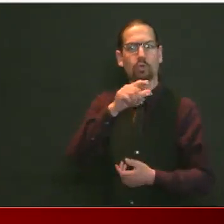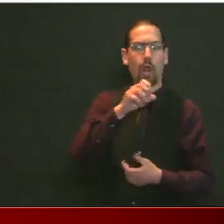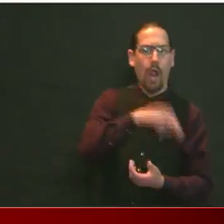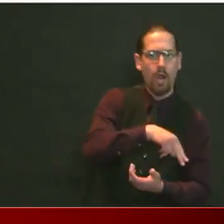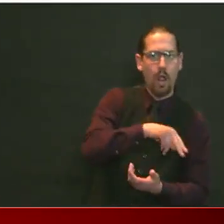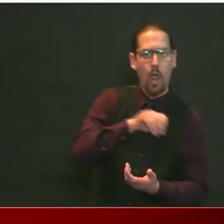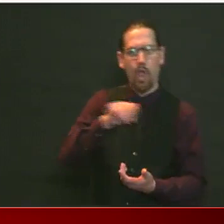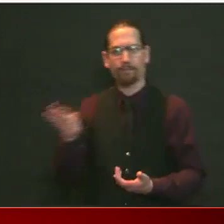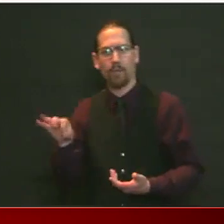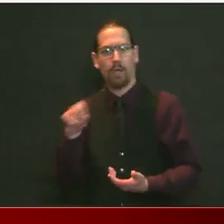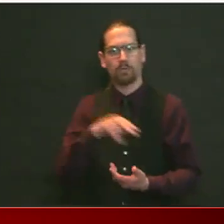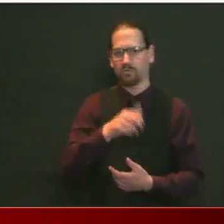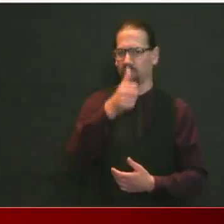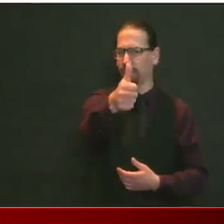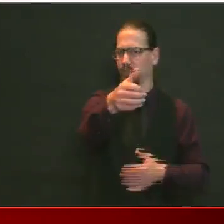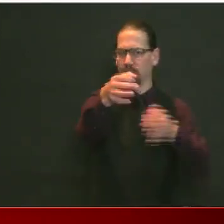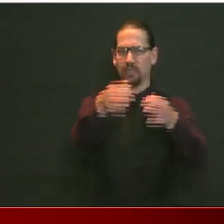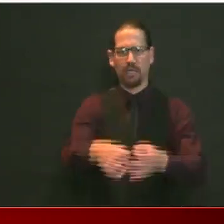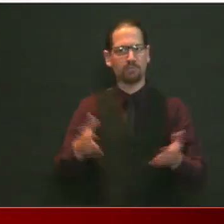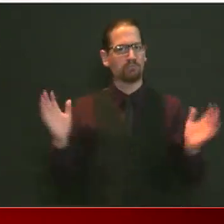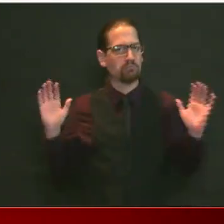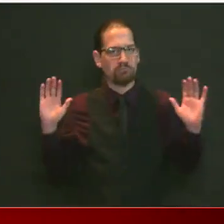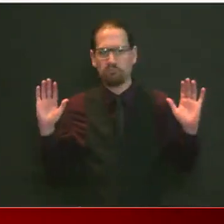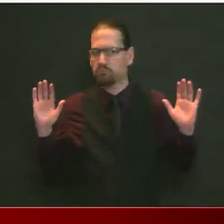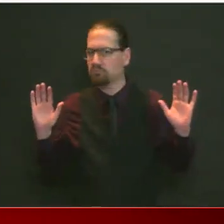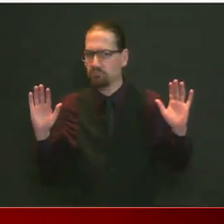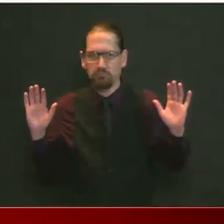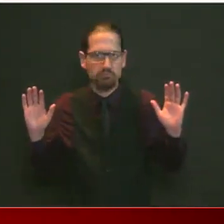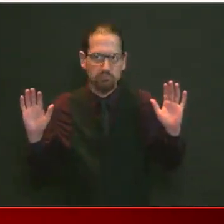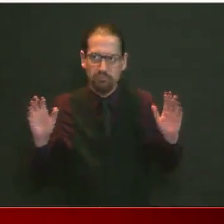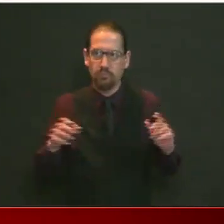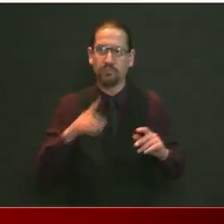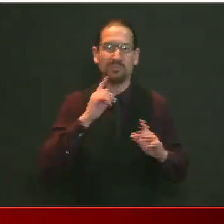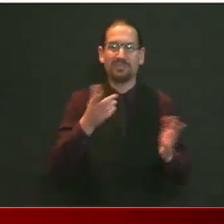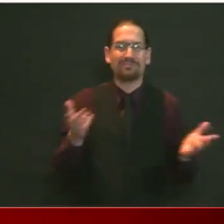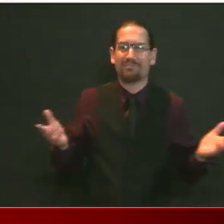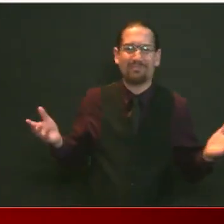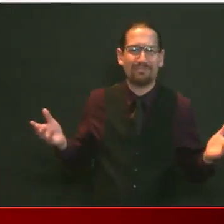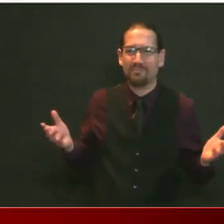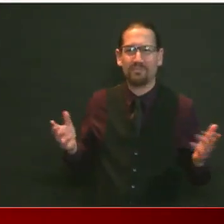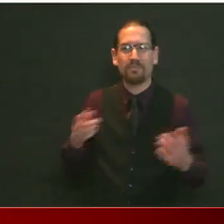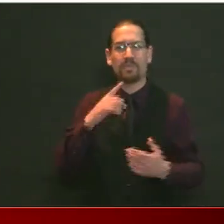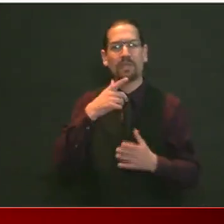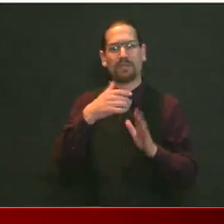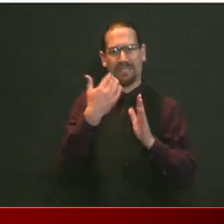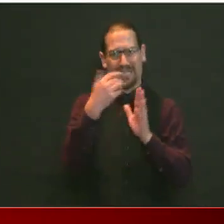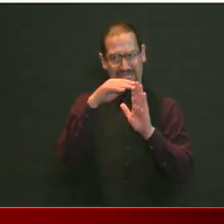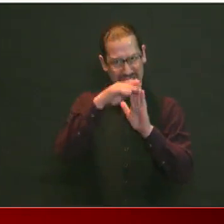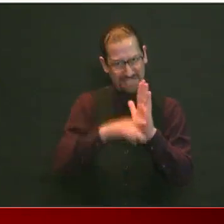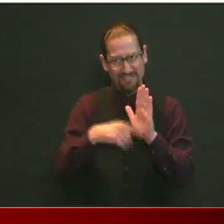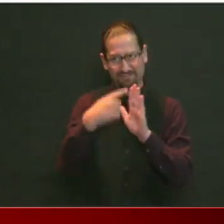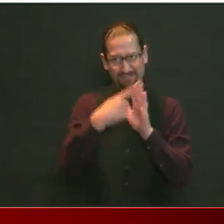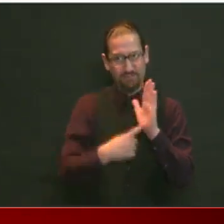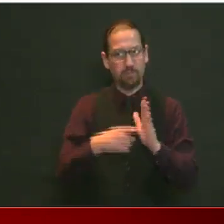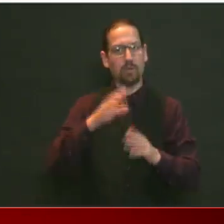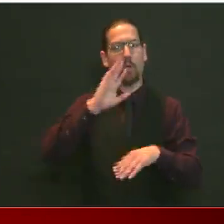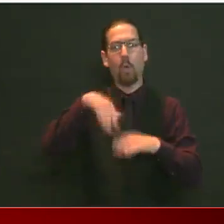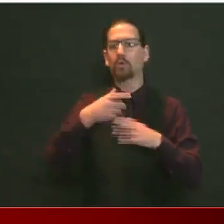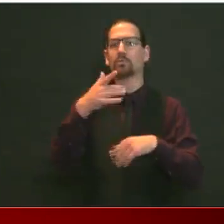YOU CAN SHUT IT OFF. YOU CAN TURN IT ON AND TURN IT